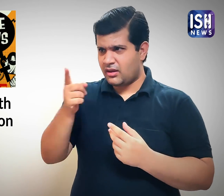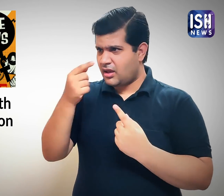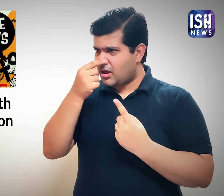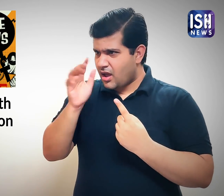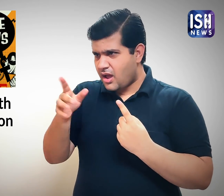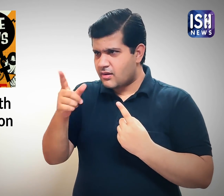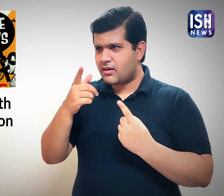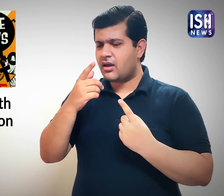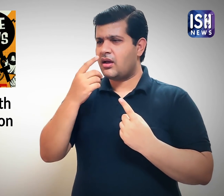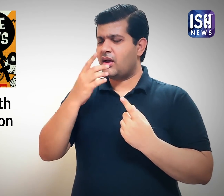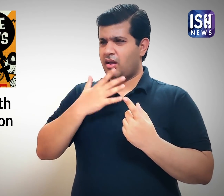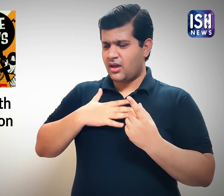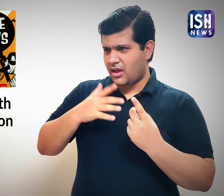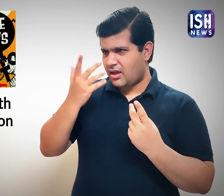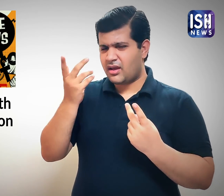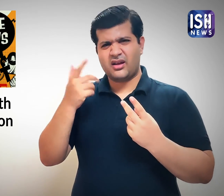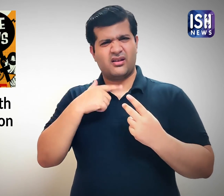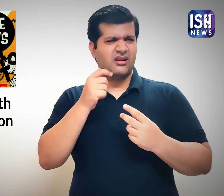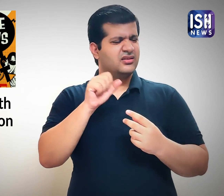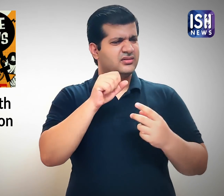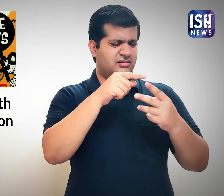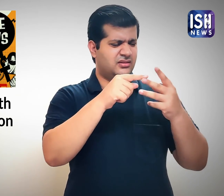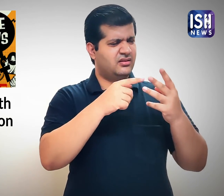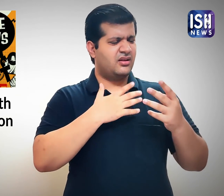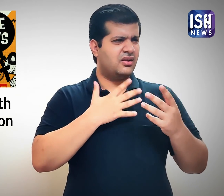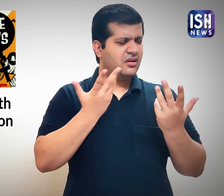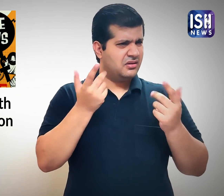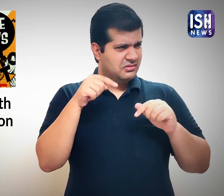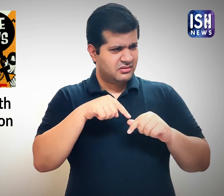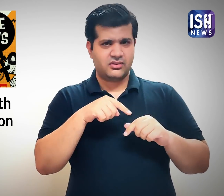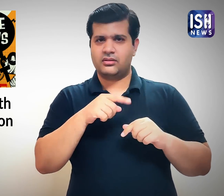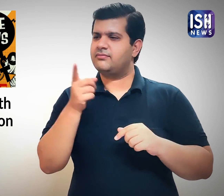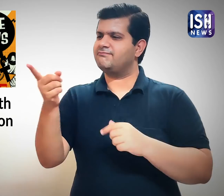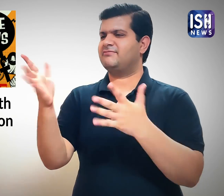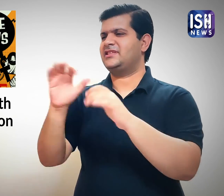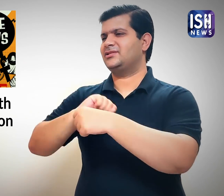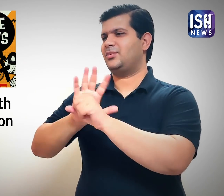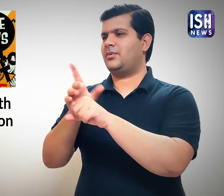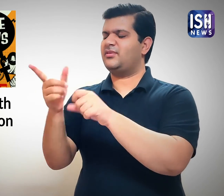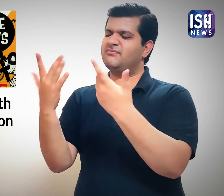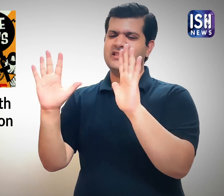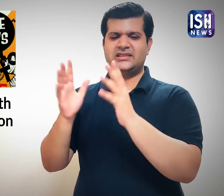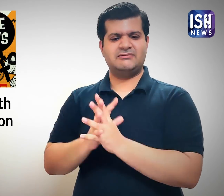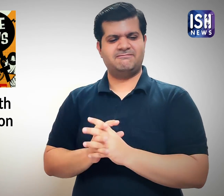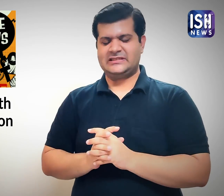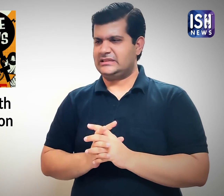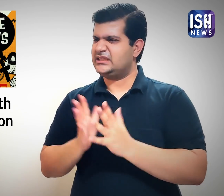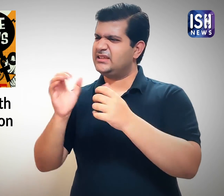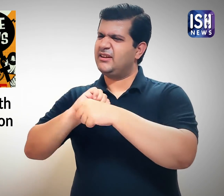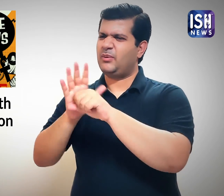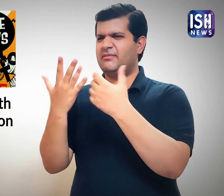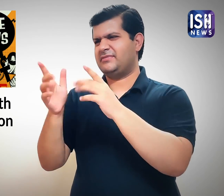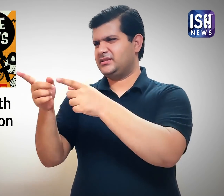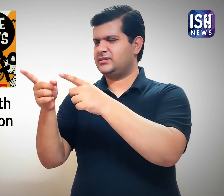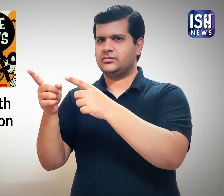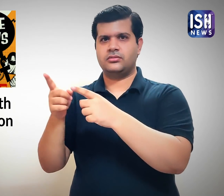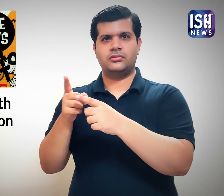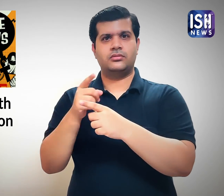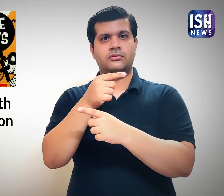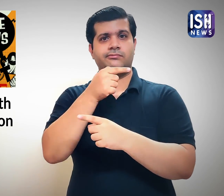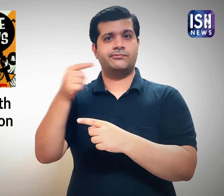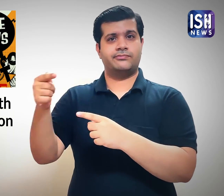The person said, that since the Deaf man was displaying all the symptoms, he is COVID+.